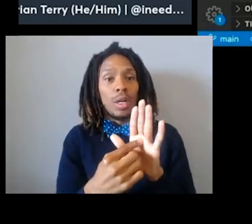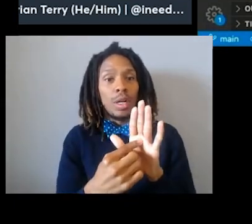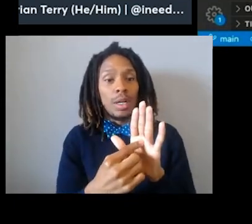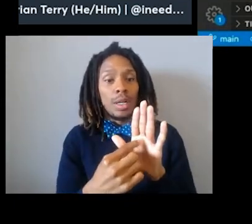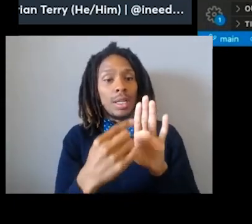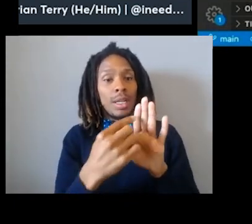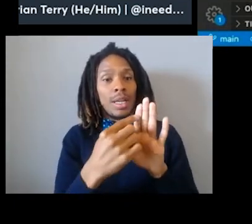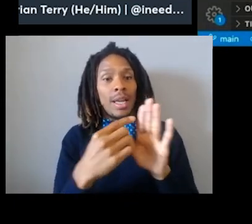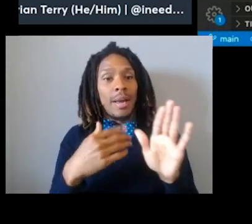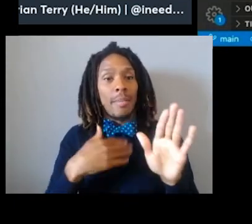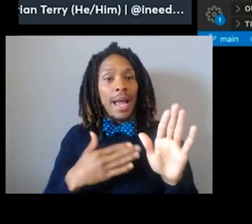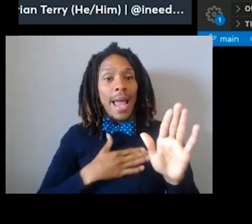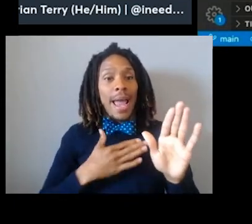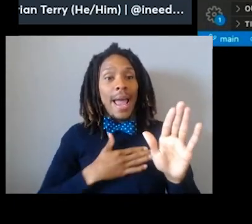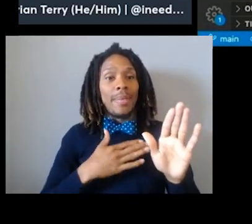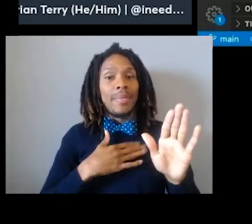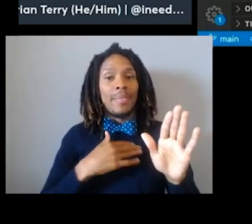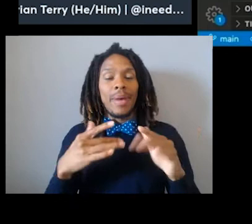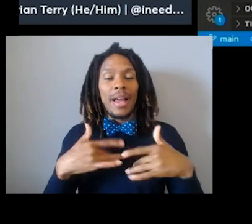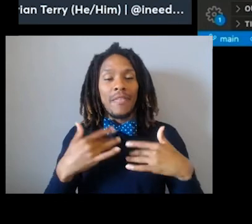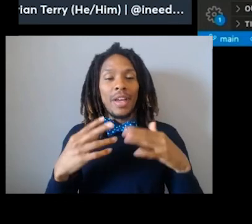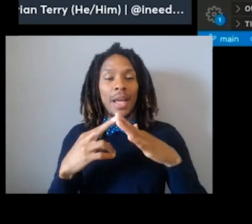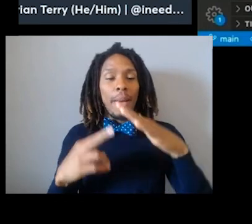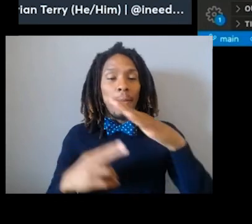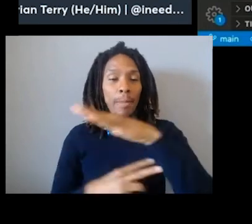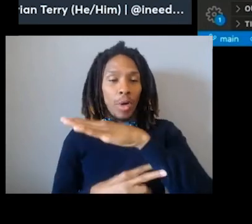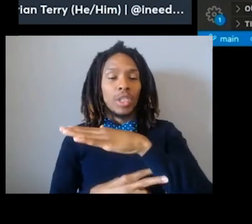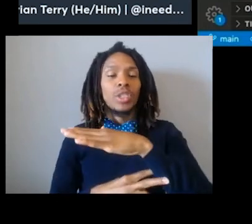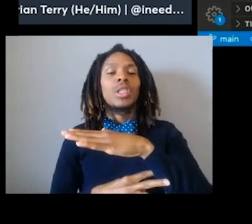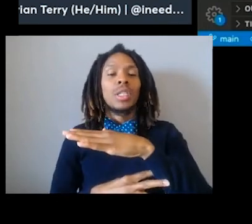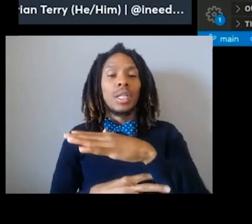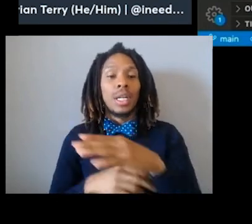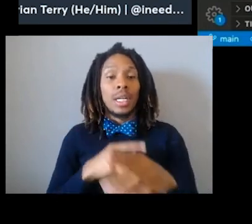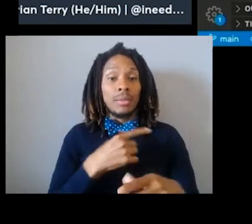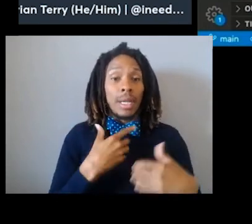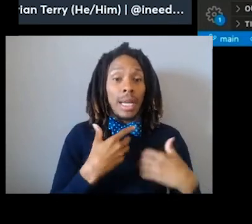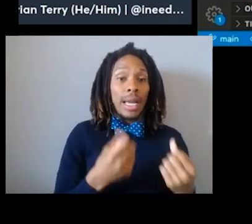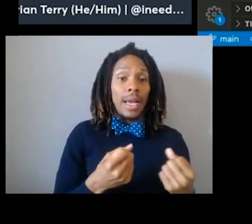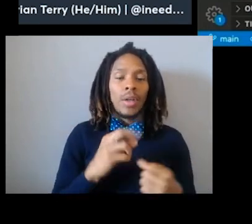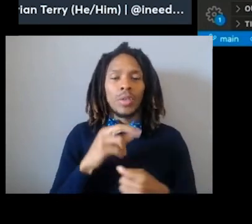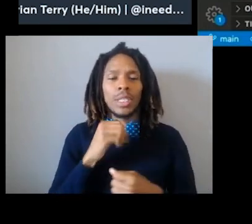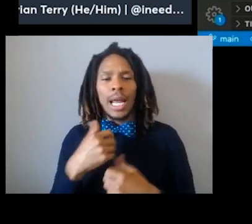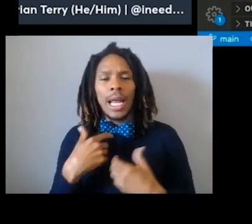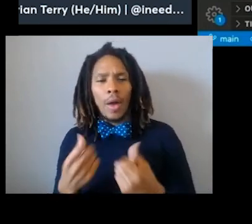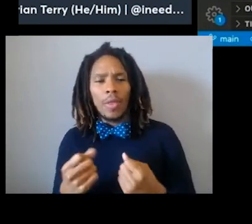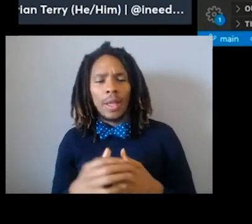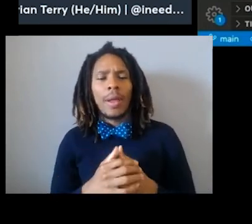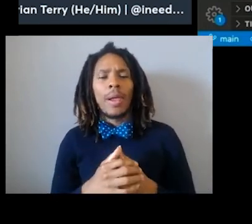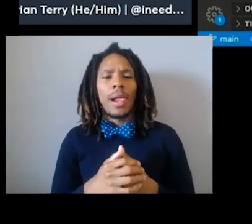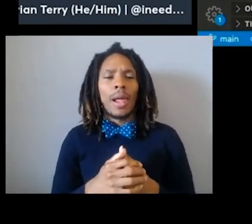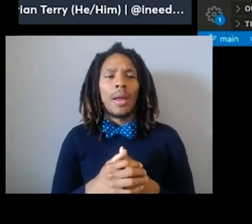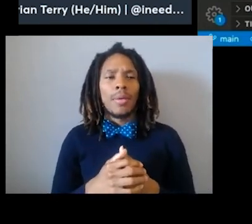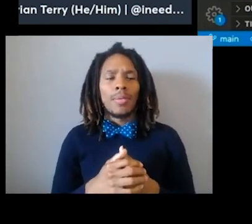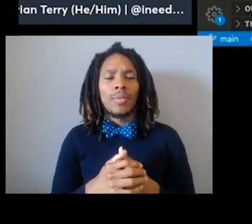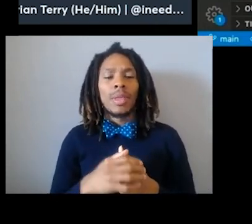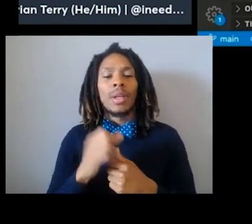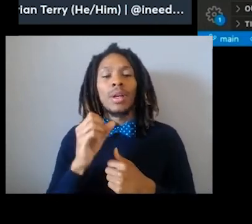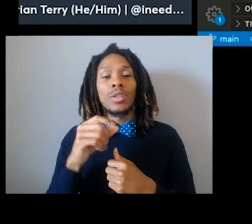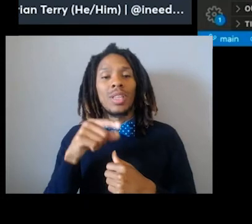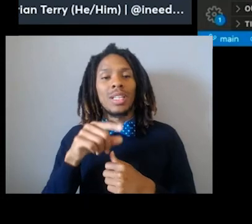So is my EventBridge in US-East-1 still healthy or is it not, right? And so this is just an alarm that will define it.